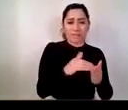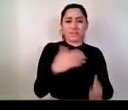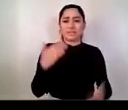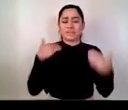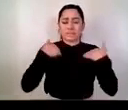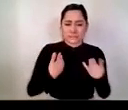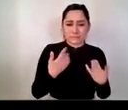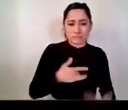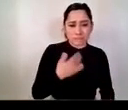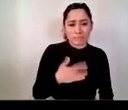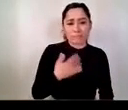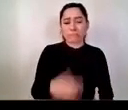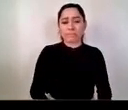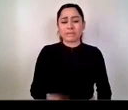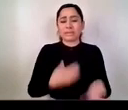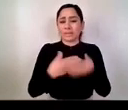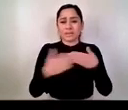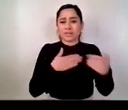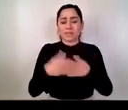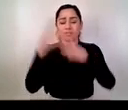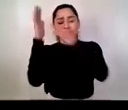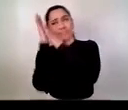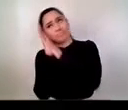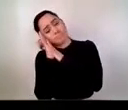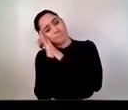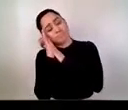despite spending enough time in bed at night you may have a sleep disorder.